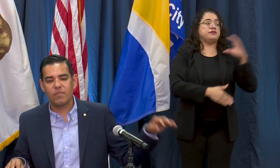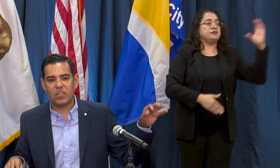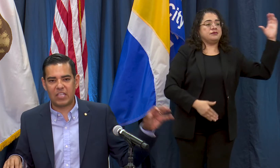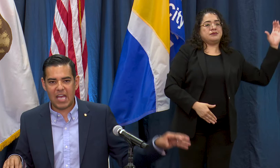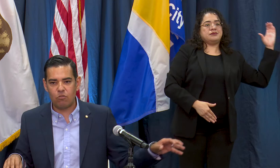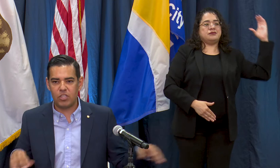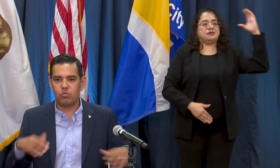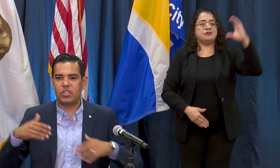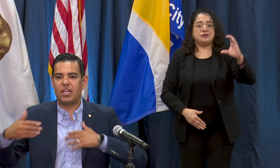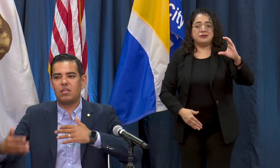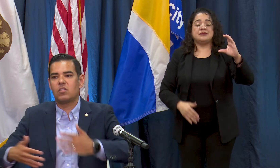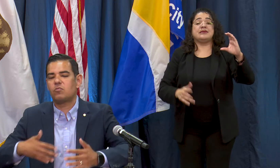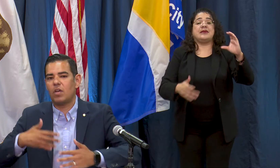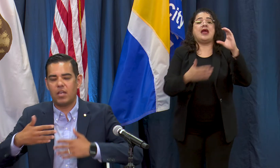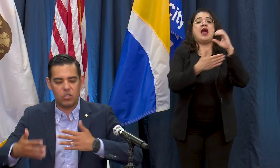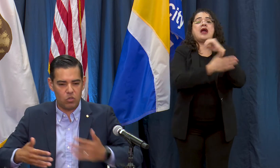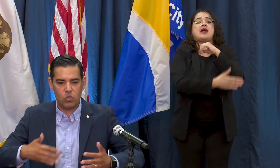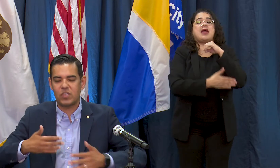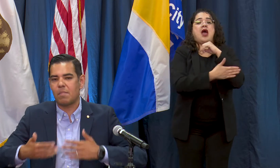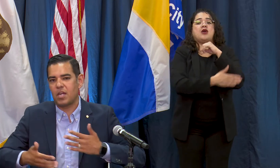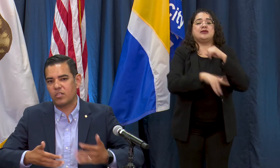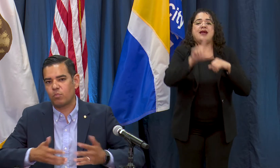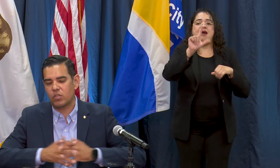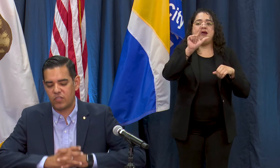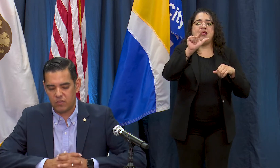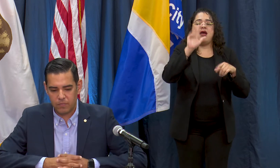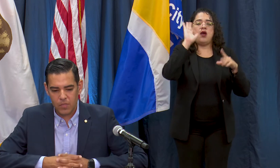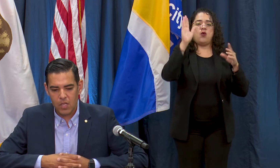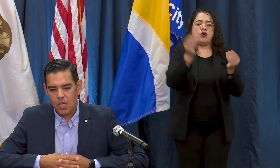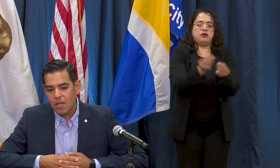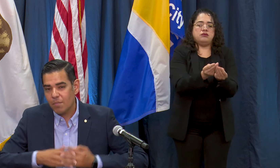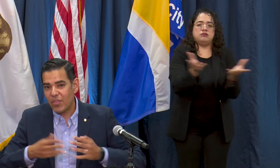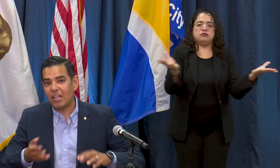the counties would then you know use that money to support cities. But that